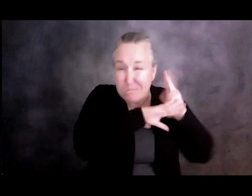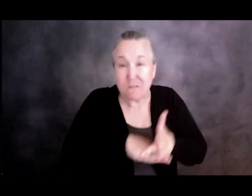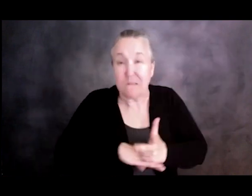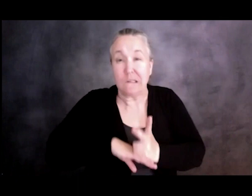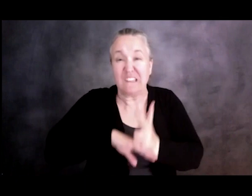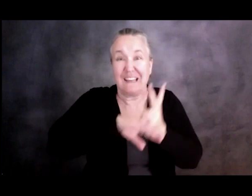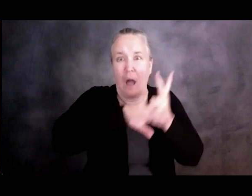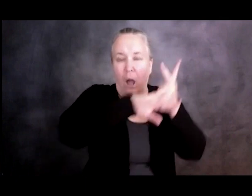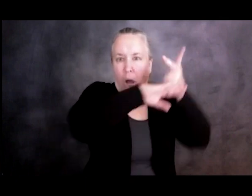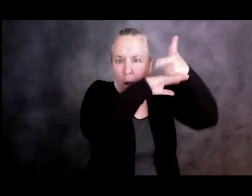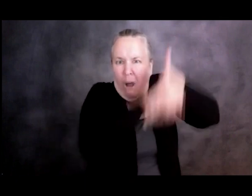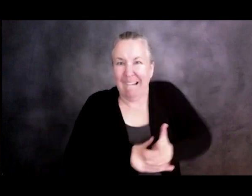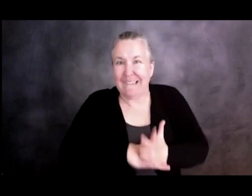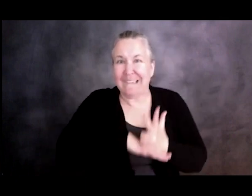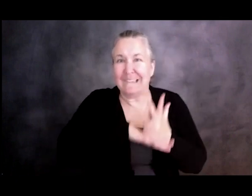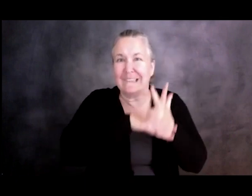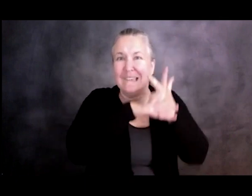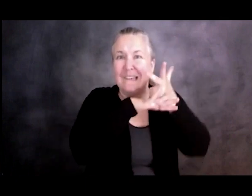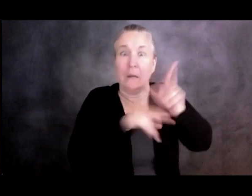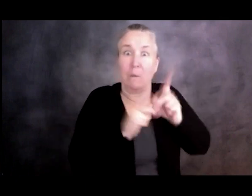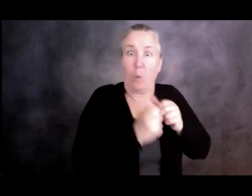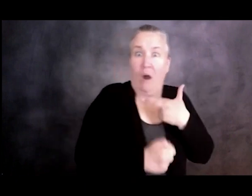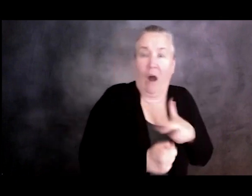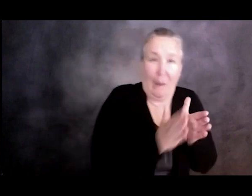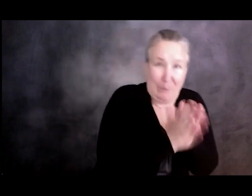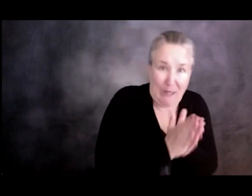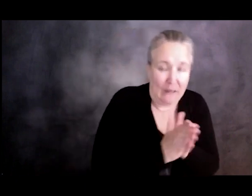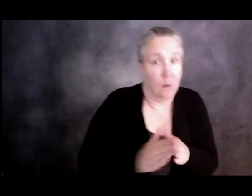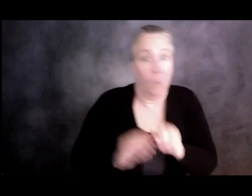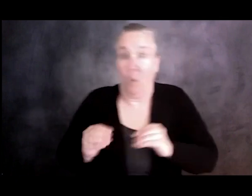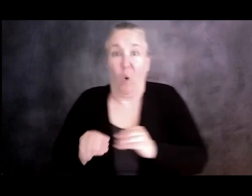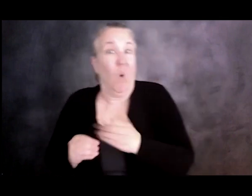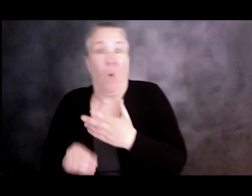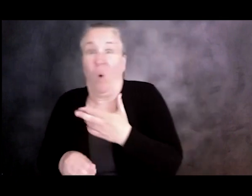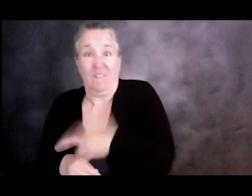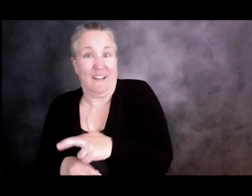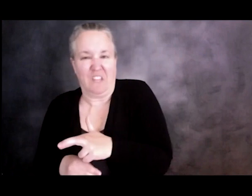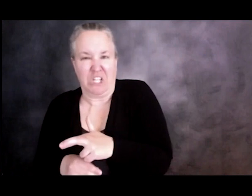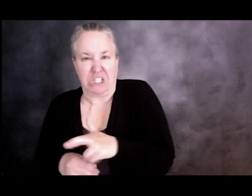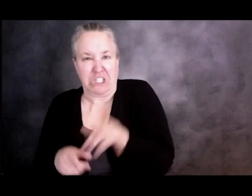the faithful prayed, and the unfaithful cursed, but both wept.